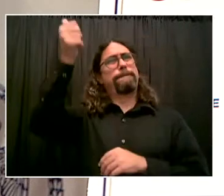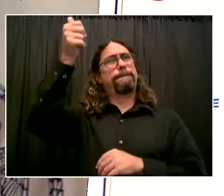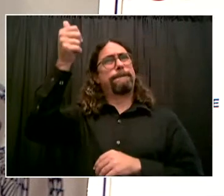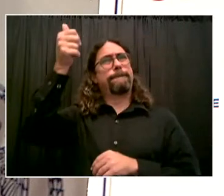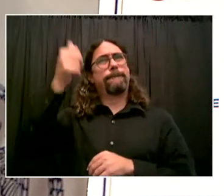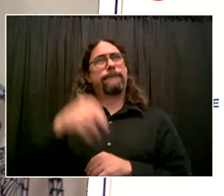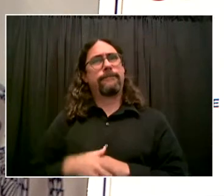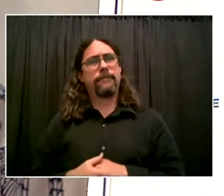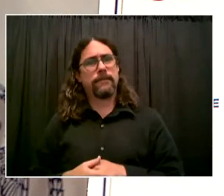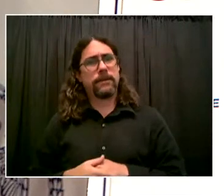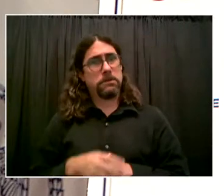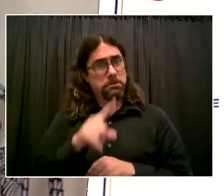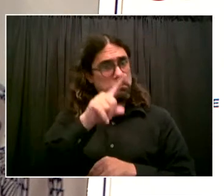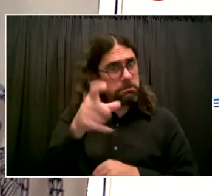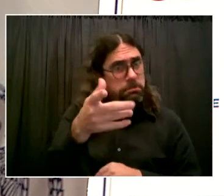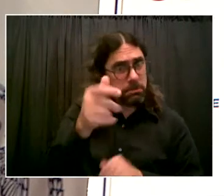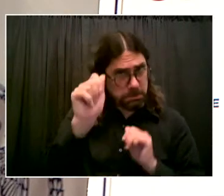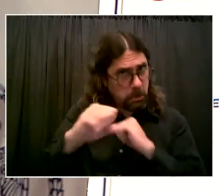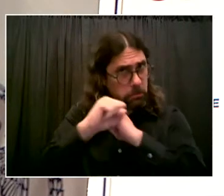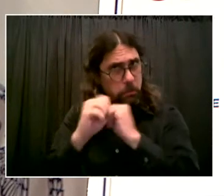HOW DO OUY GET THIS PROGRAM